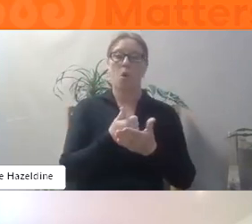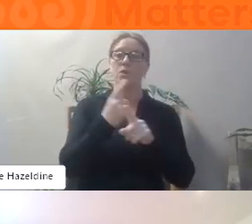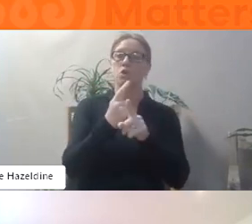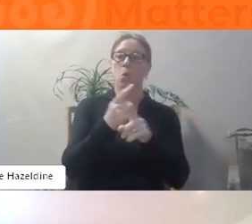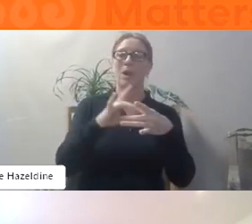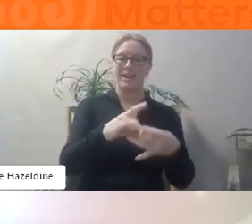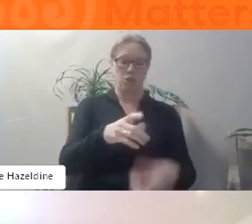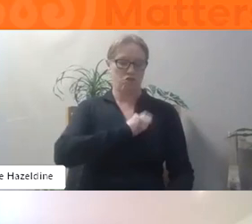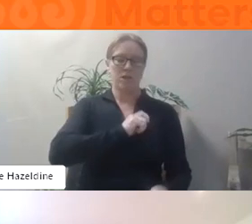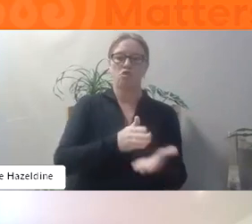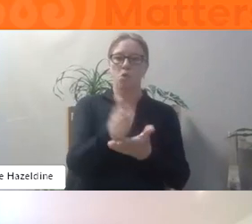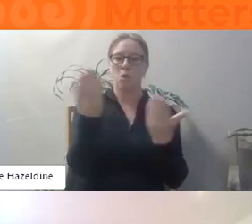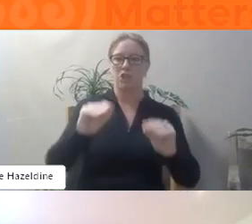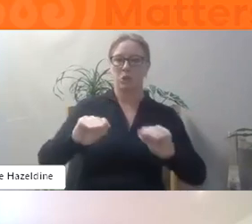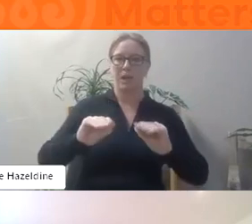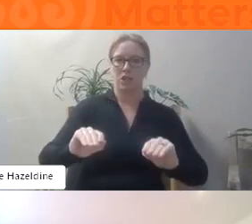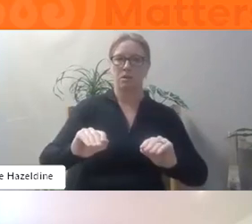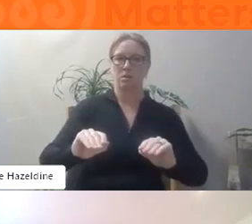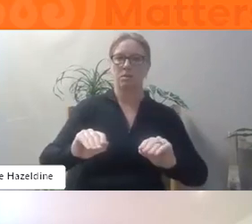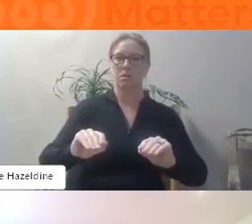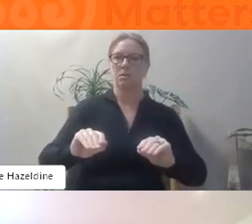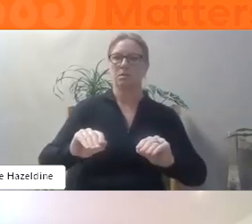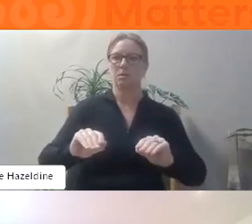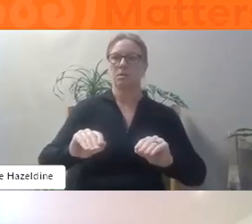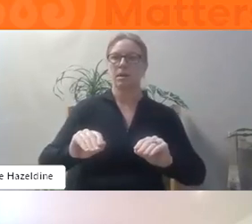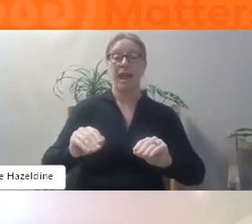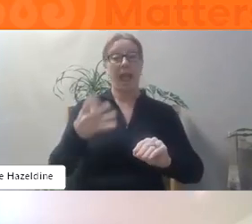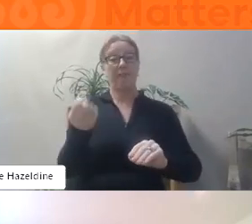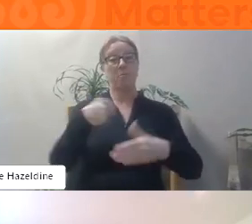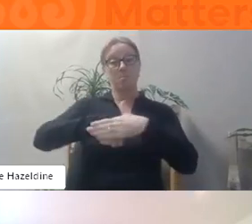throughout my education and to have been born at a time when technology